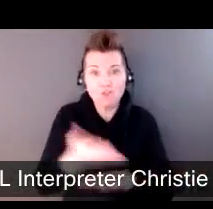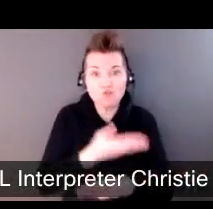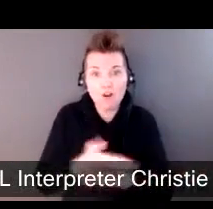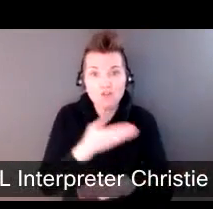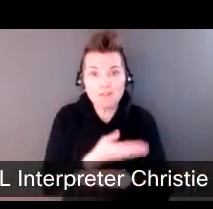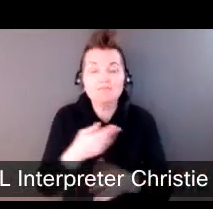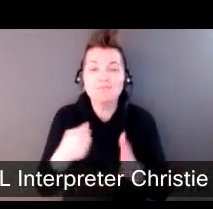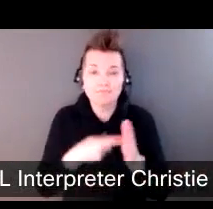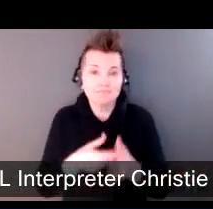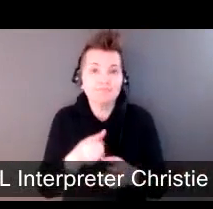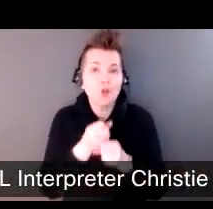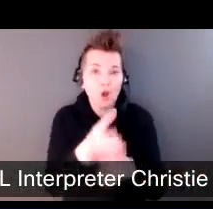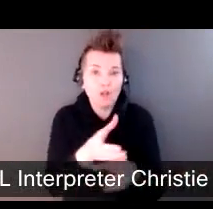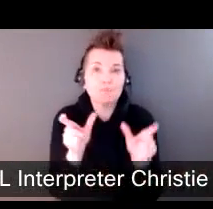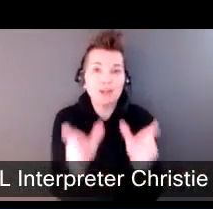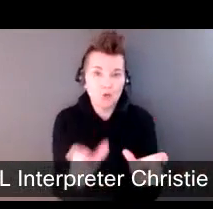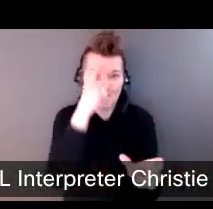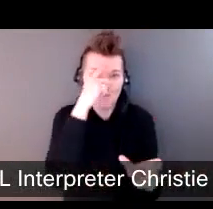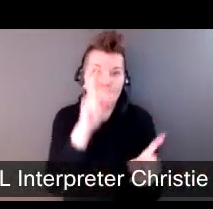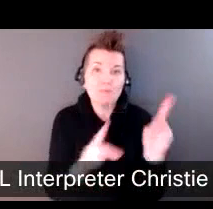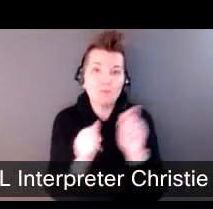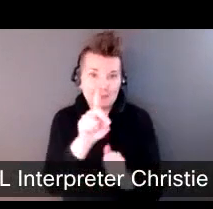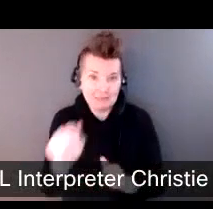This does not diminish the fact that at times some people with disabilities may